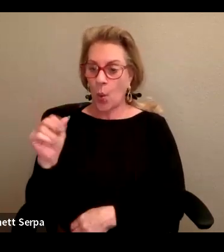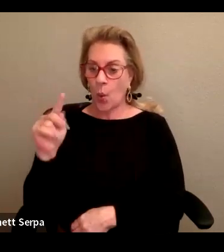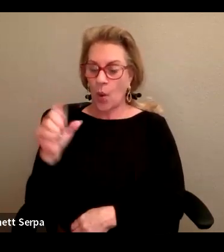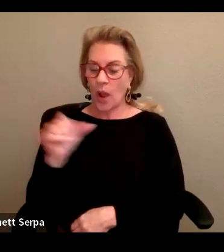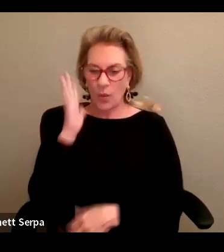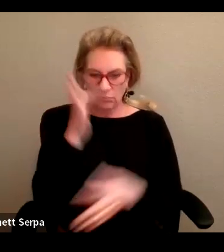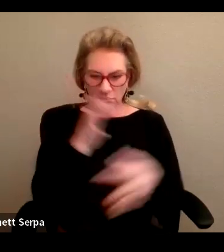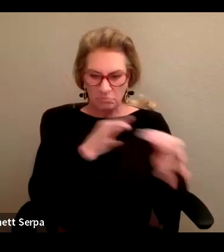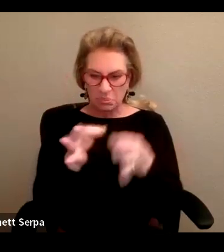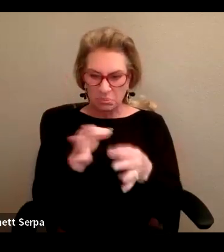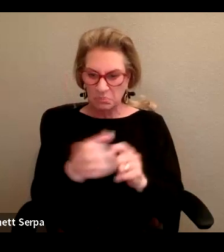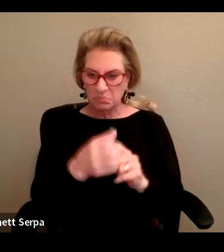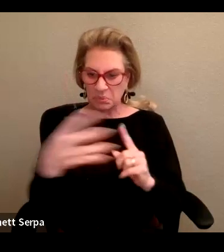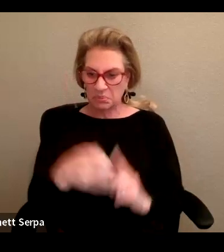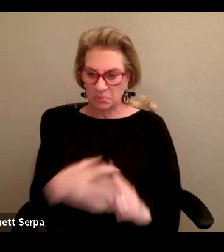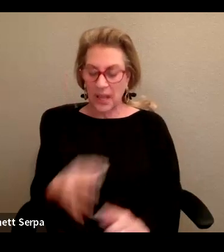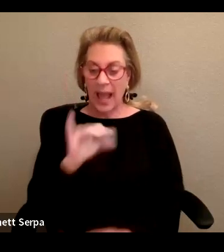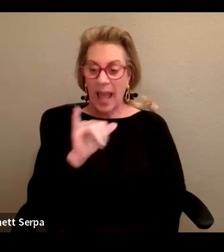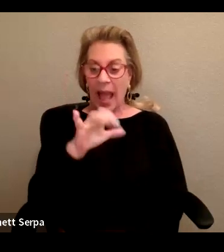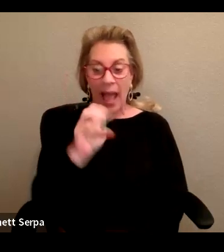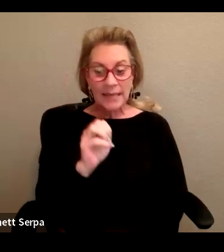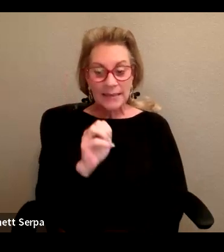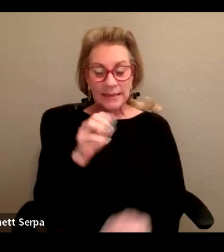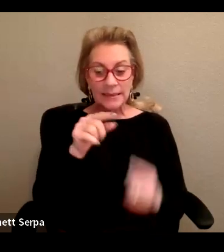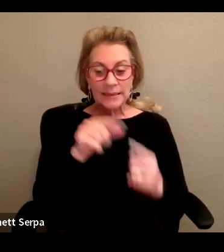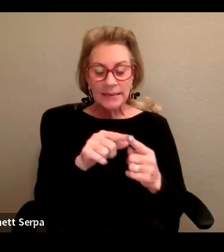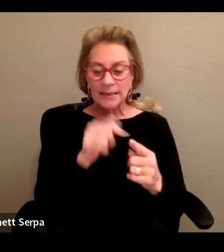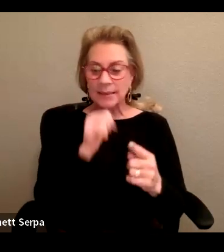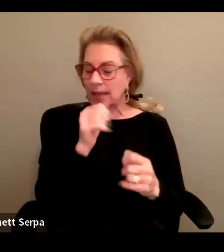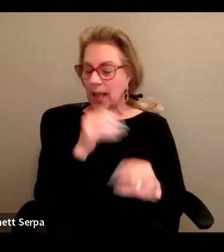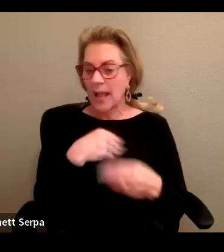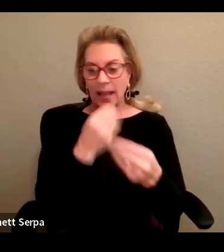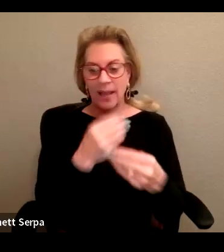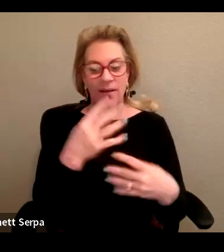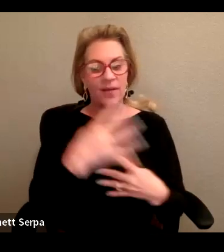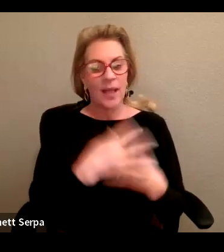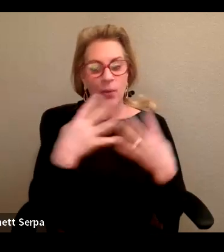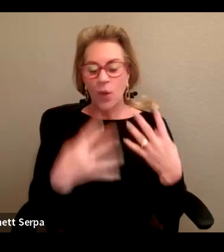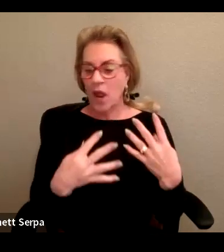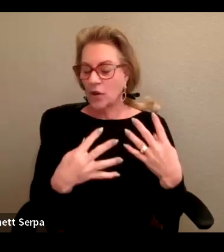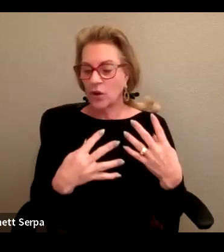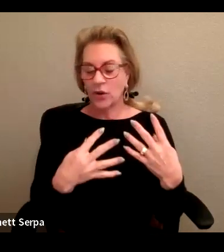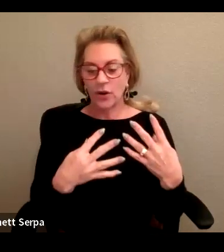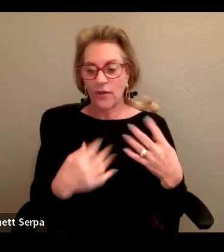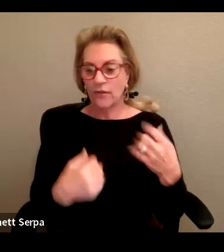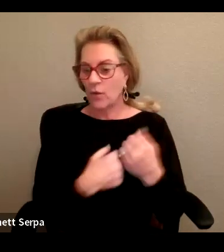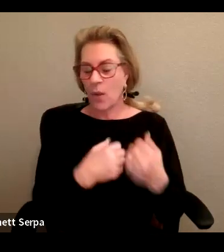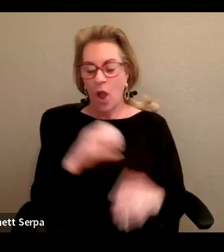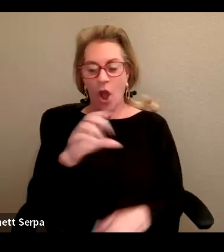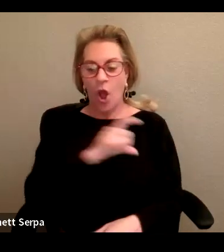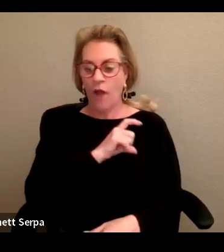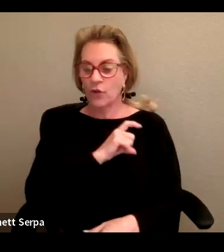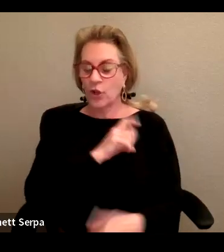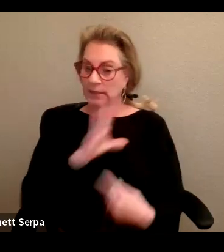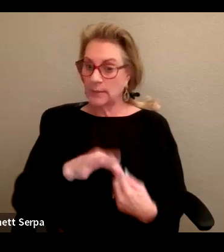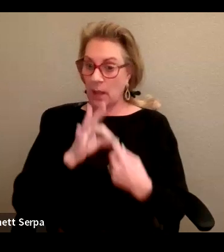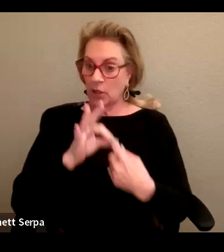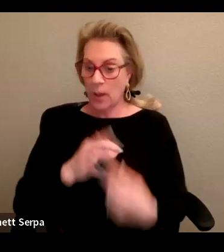are an ice warrant does not Grant an immigration enforcement officer any special power to compel